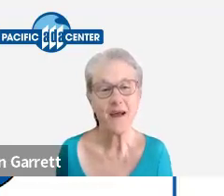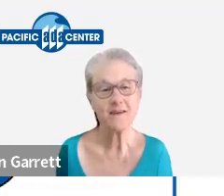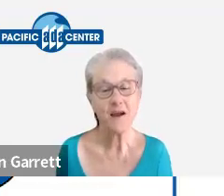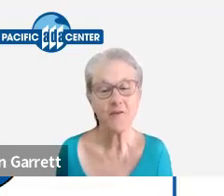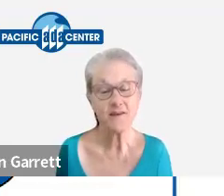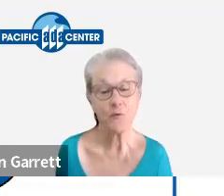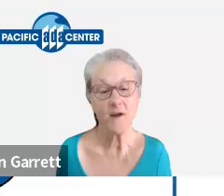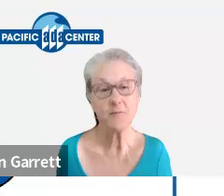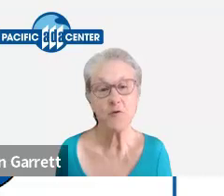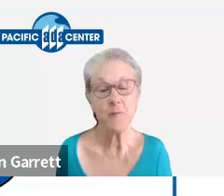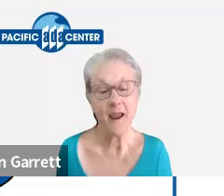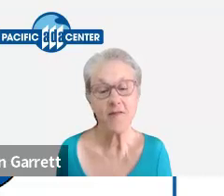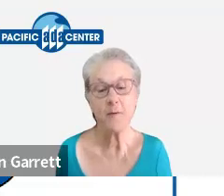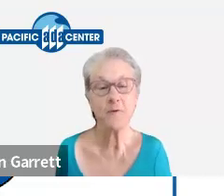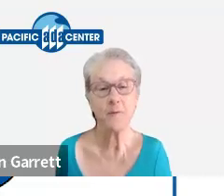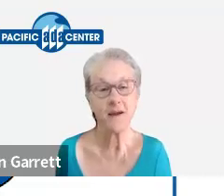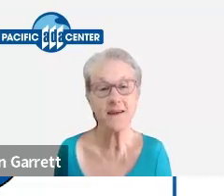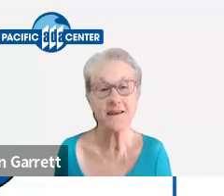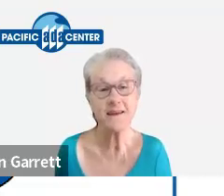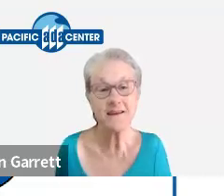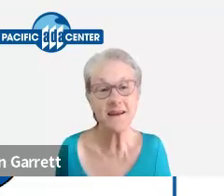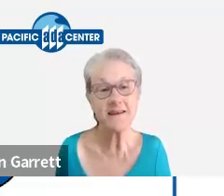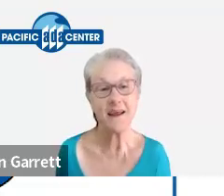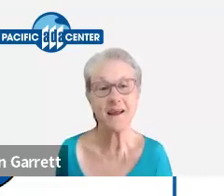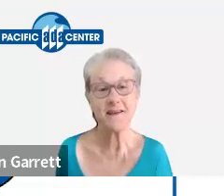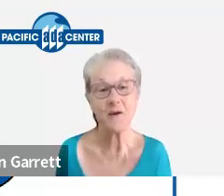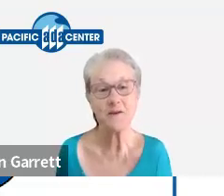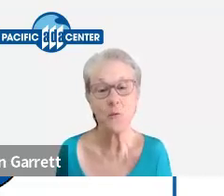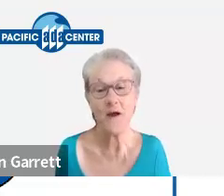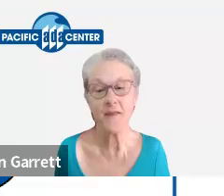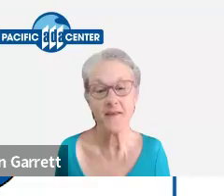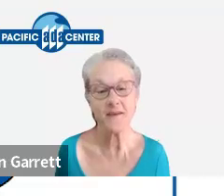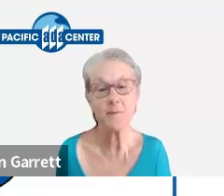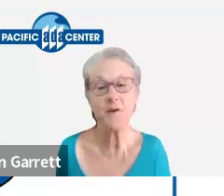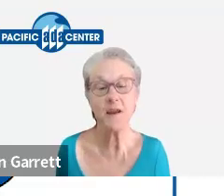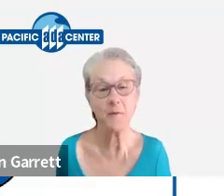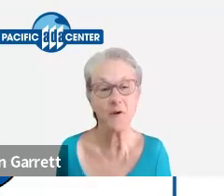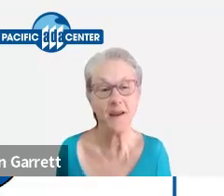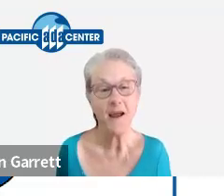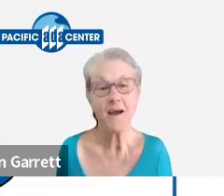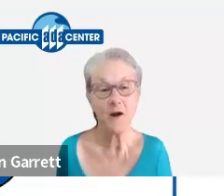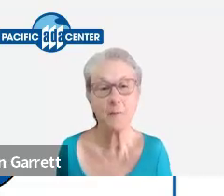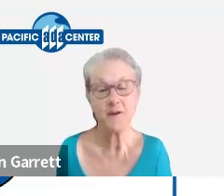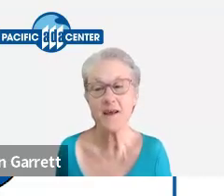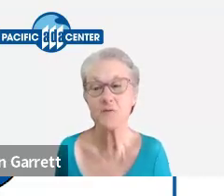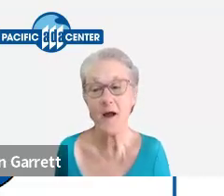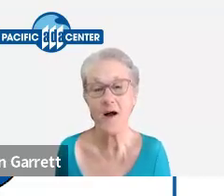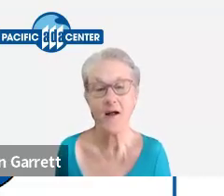That's kind of the Civil Rights Movement Anthem from the 1960s. And it's also one that the Disability Community adopted, as well,